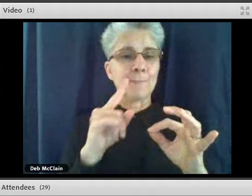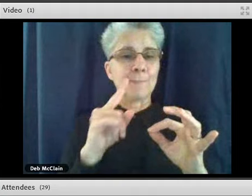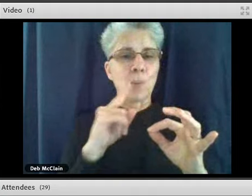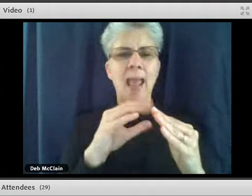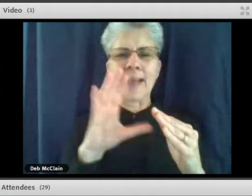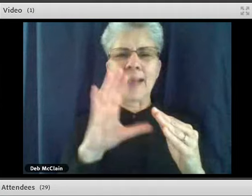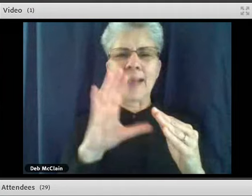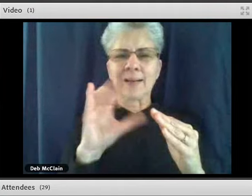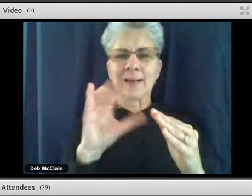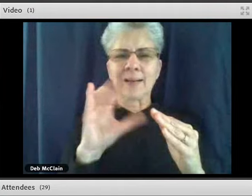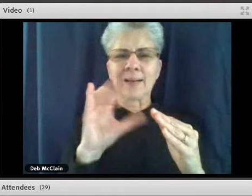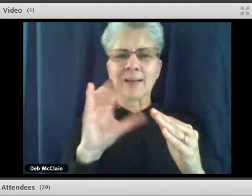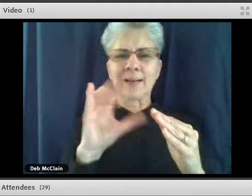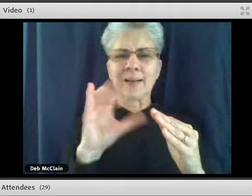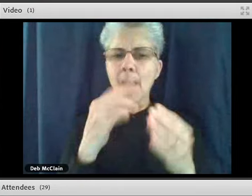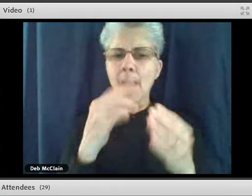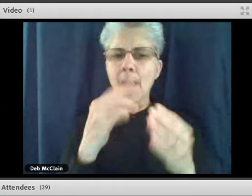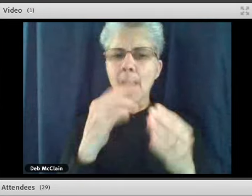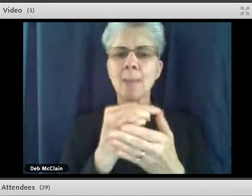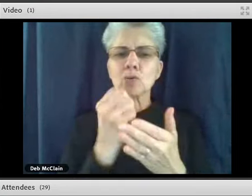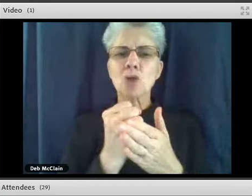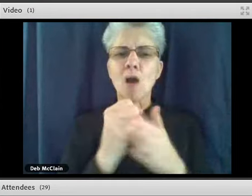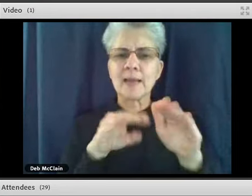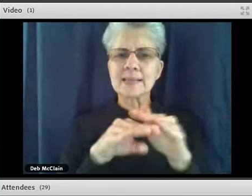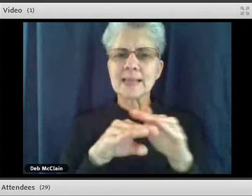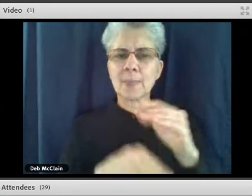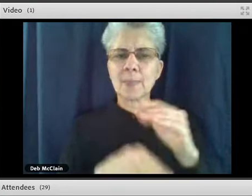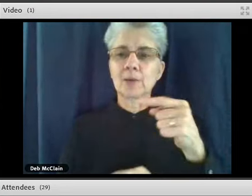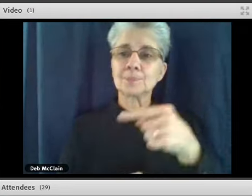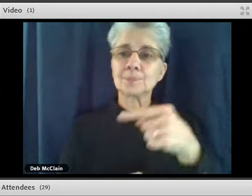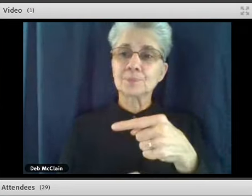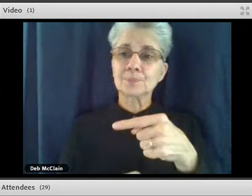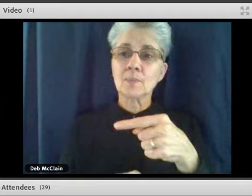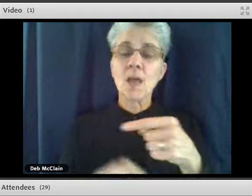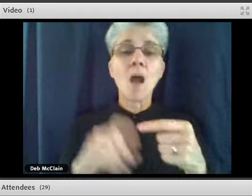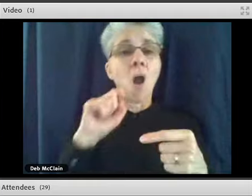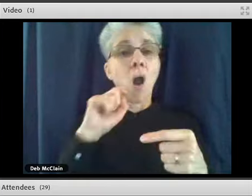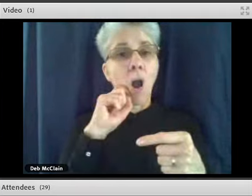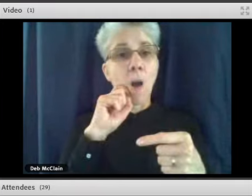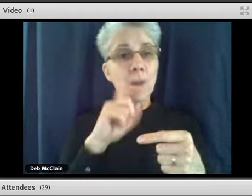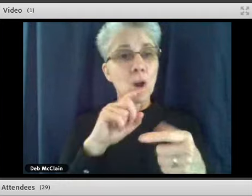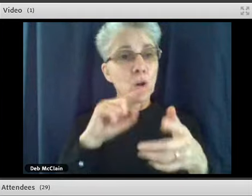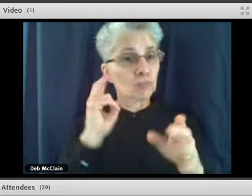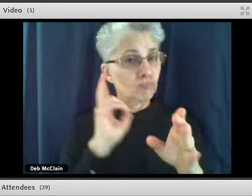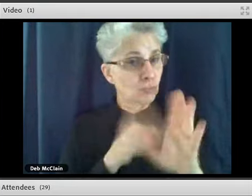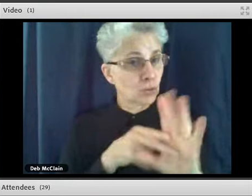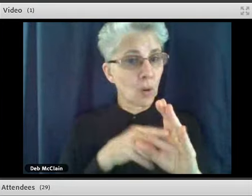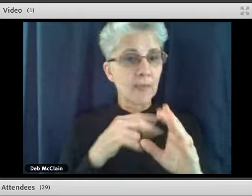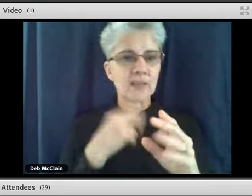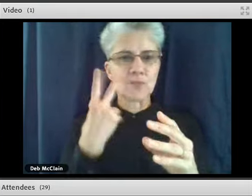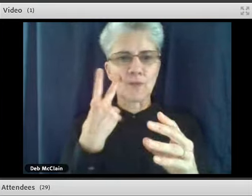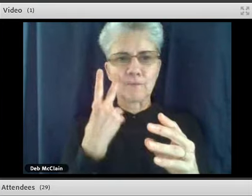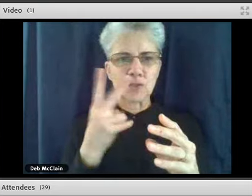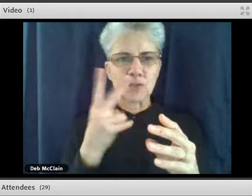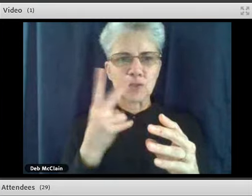And you can set up high contrast. There's also some information here about Microsoft and accessibility. Then, Apple also got on board, the Mac.